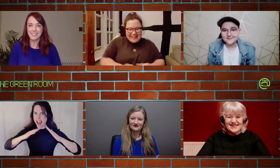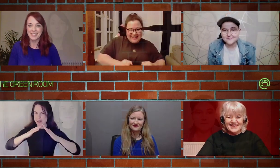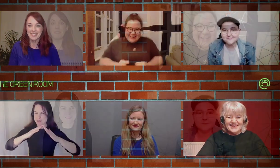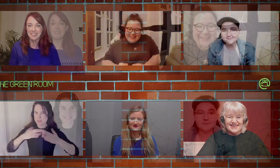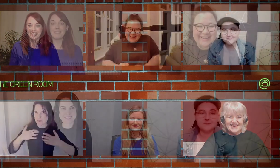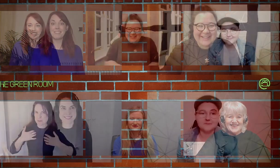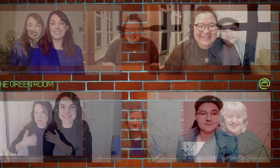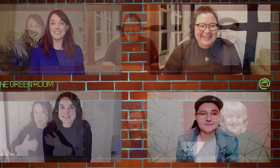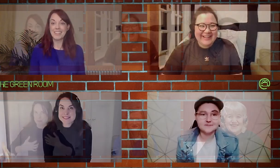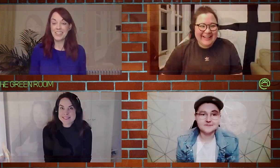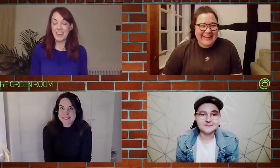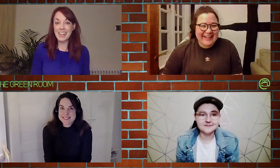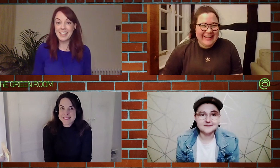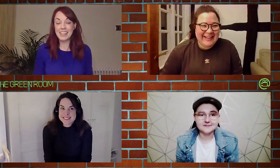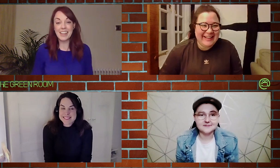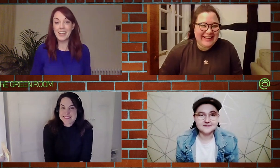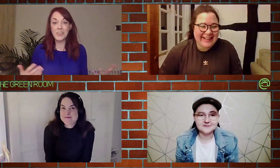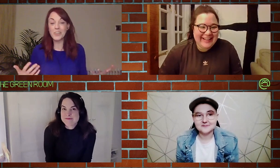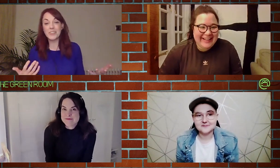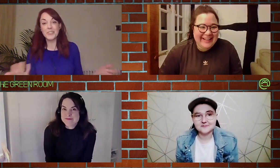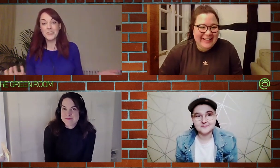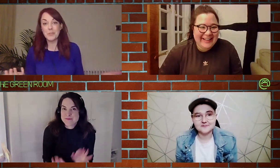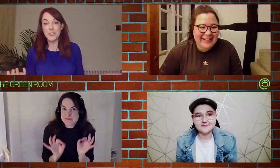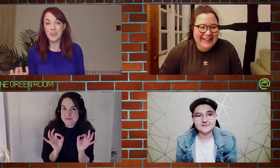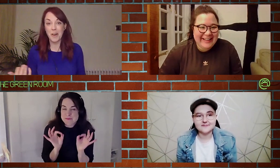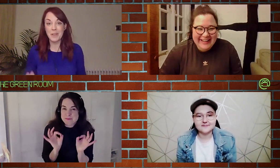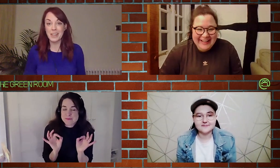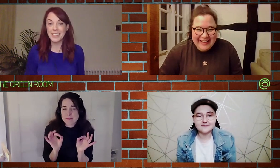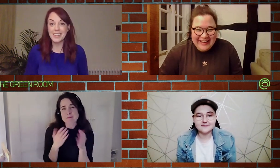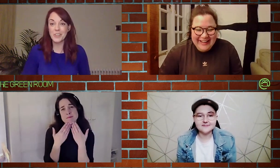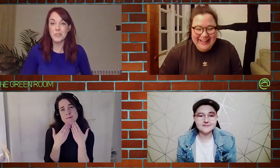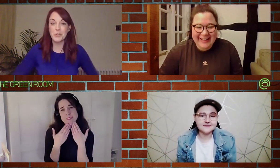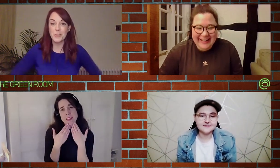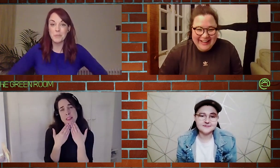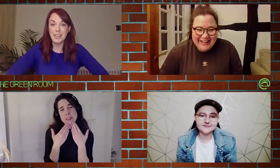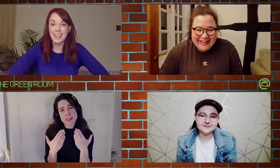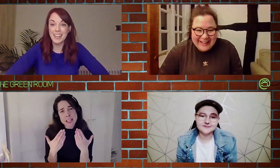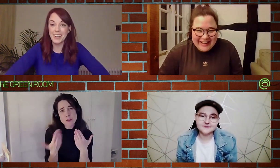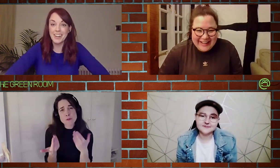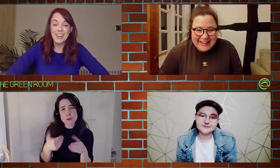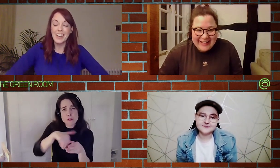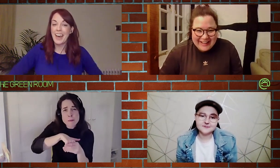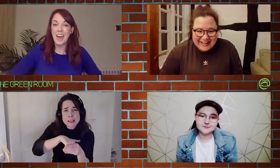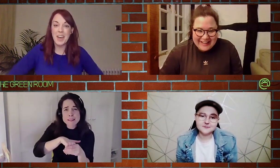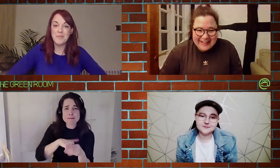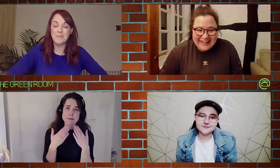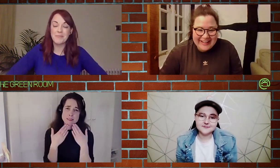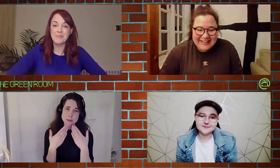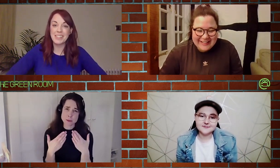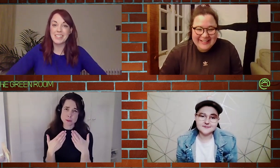Great, thank you so much for coming. Thank you so much for being here.